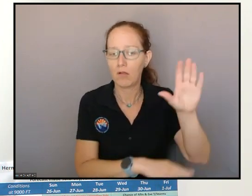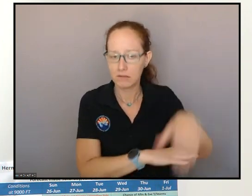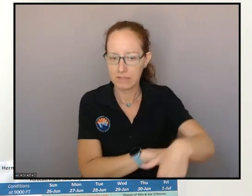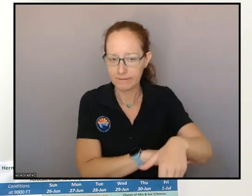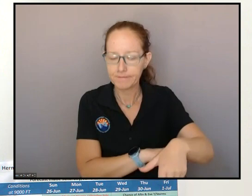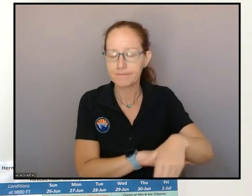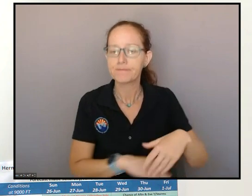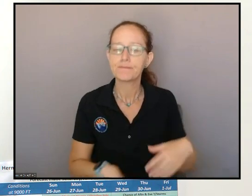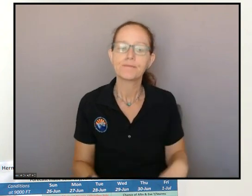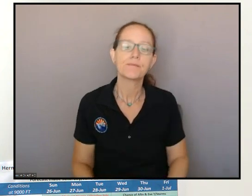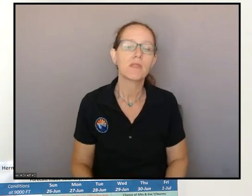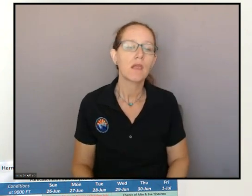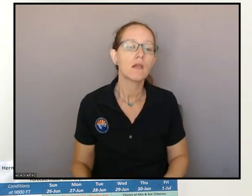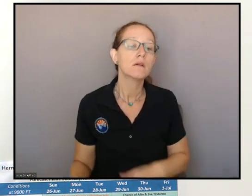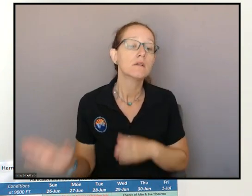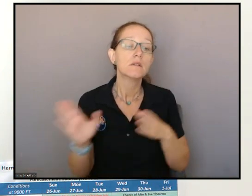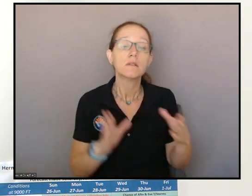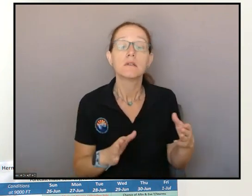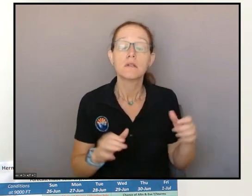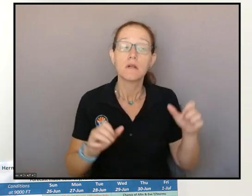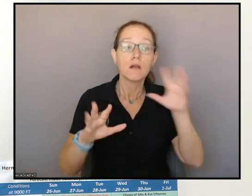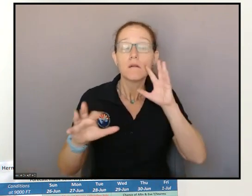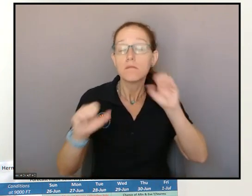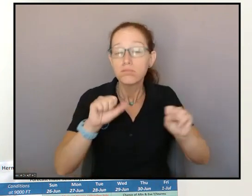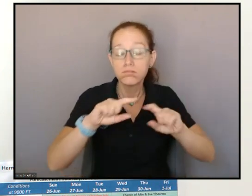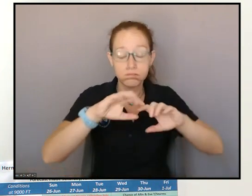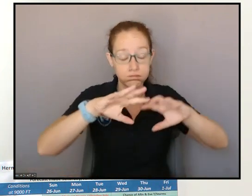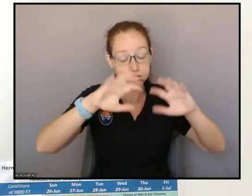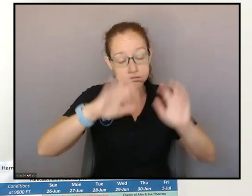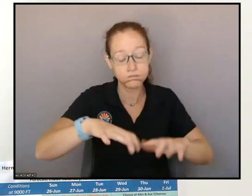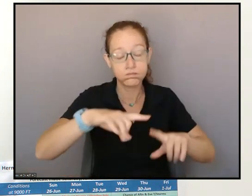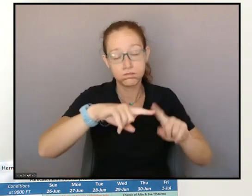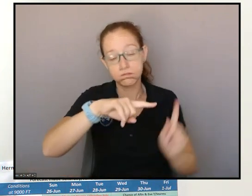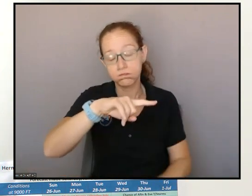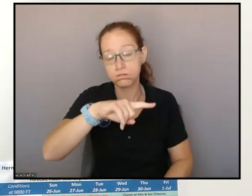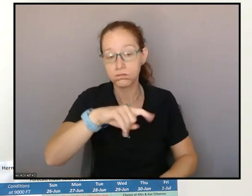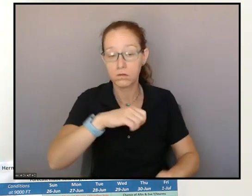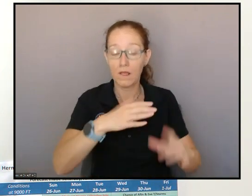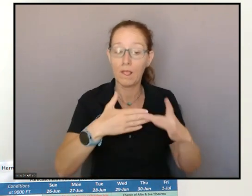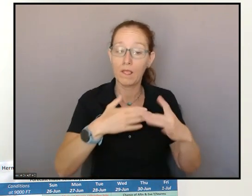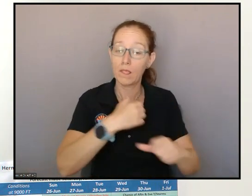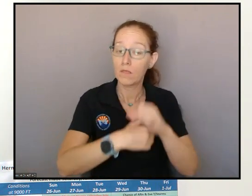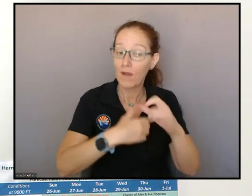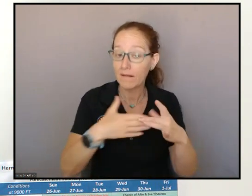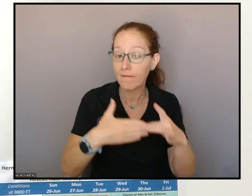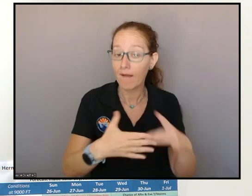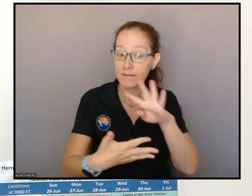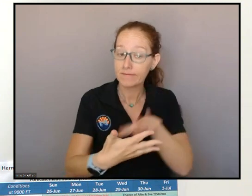Threat Guidance does remain high today through Monday. So, pretty good chance of seeing those thunderstorms and